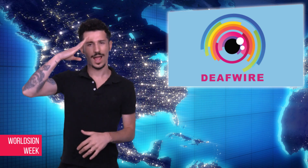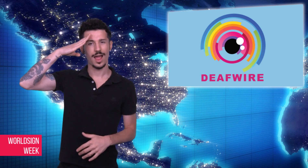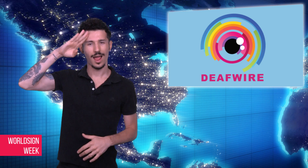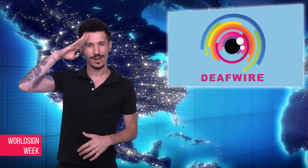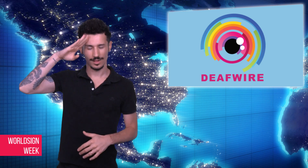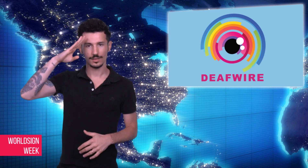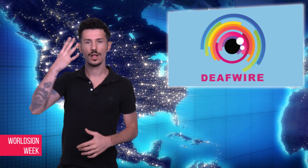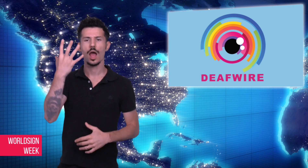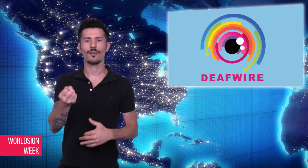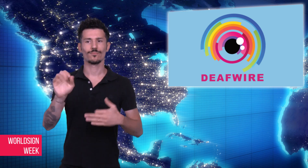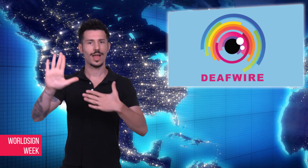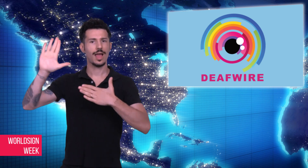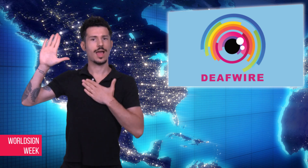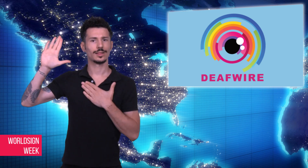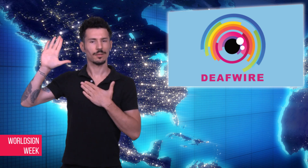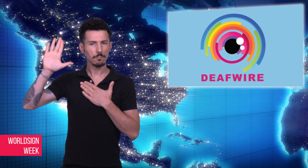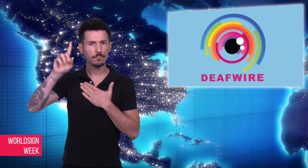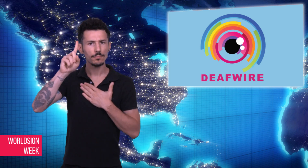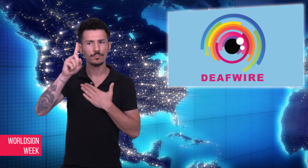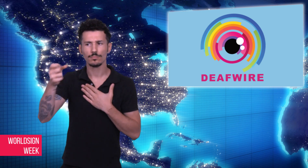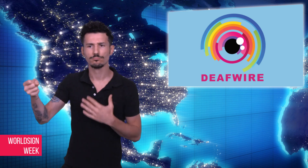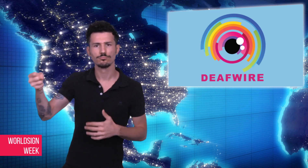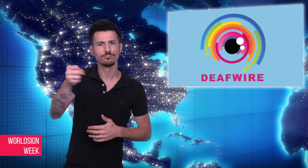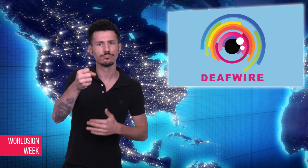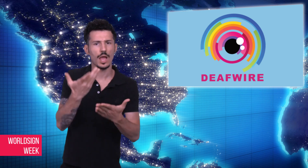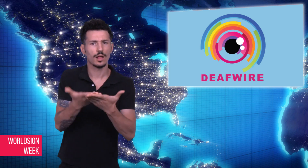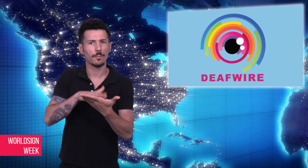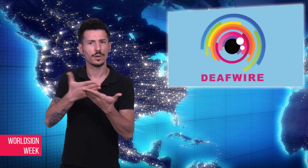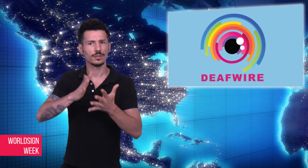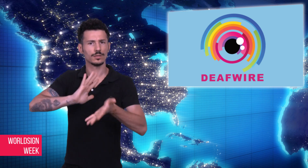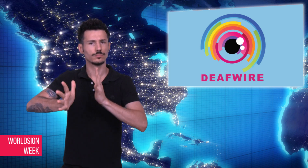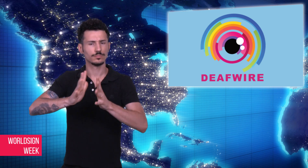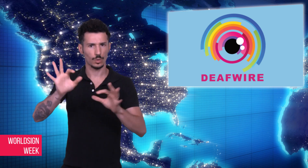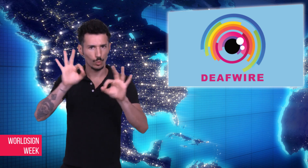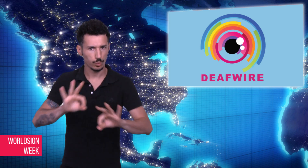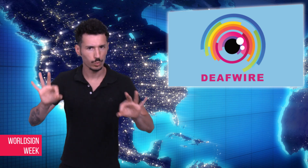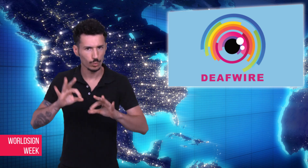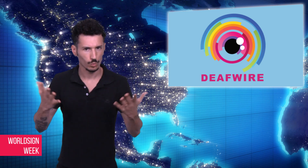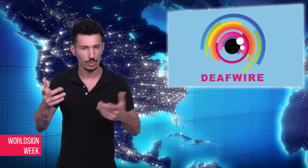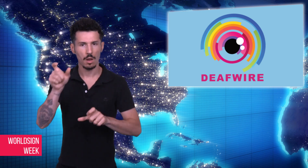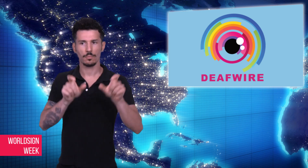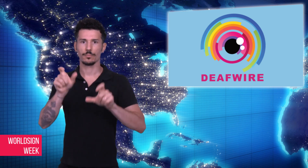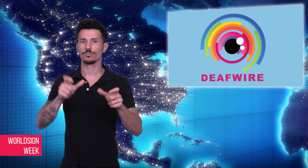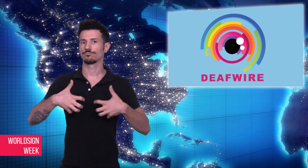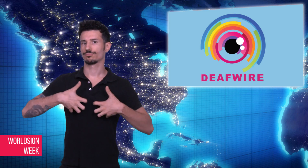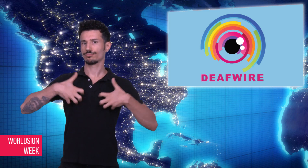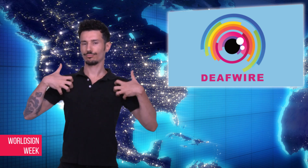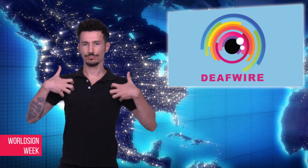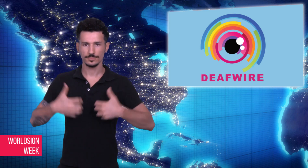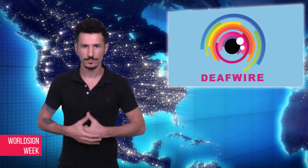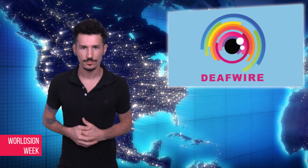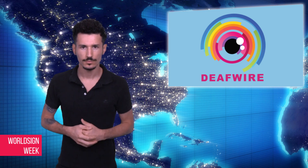Football coverage. RTÉ claimed in a statement that no signer was available